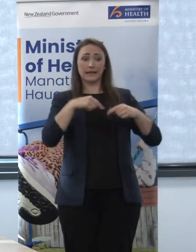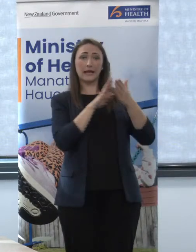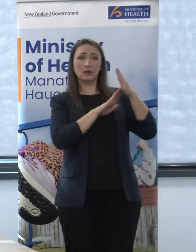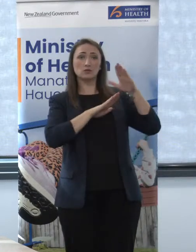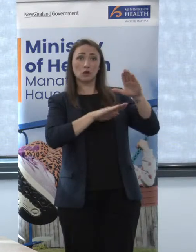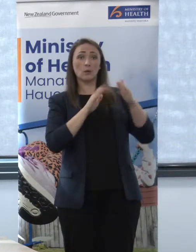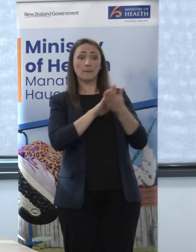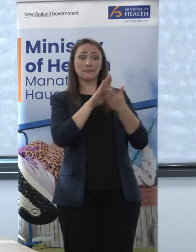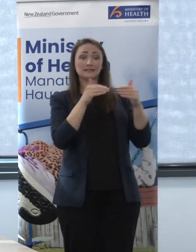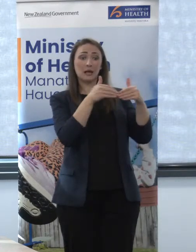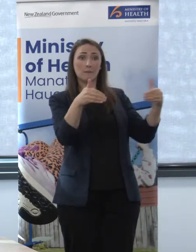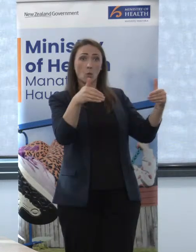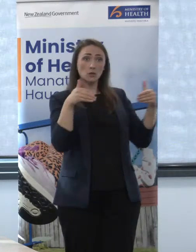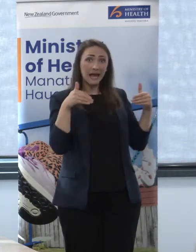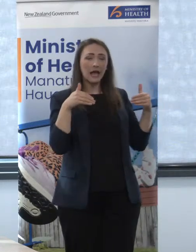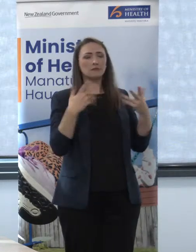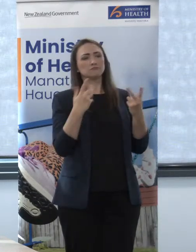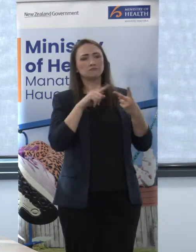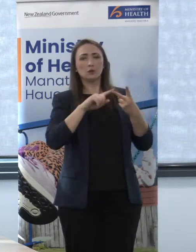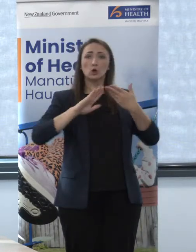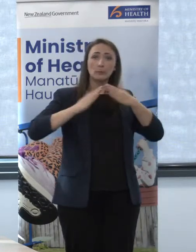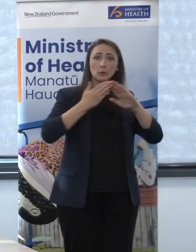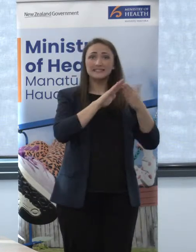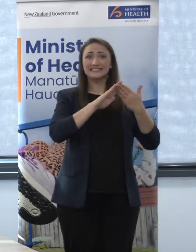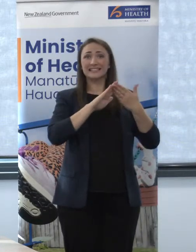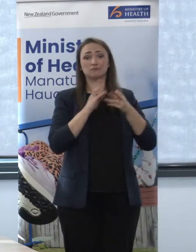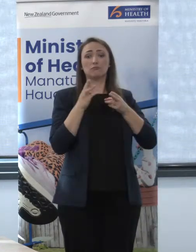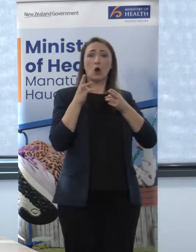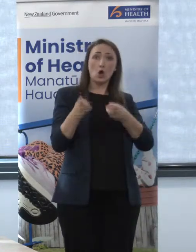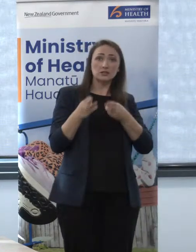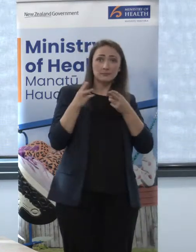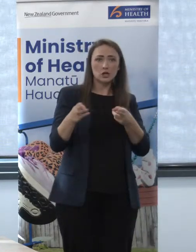visibility at the border, the community, and within hospital.